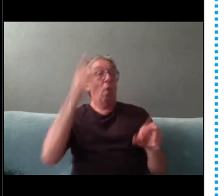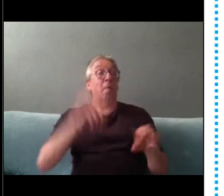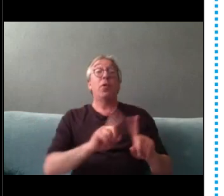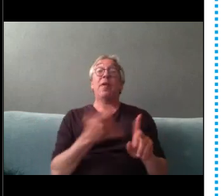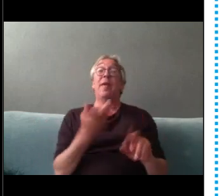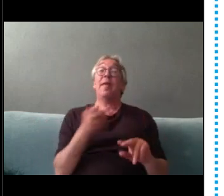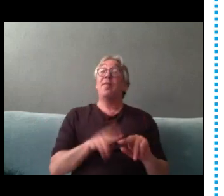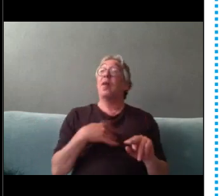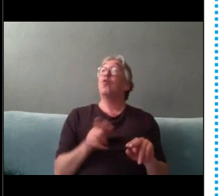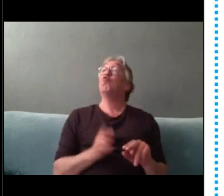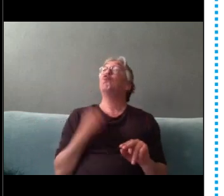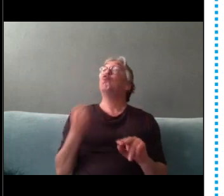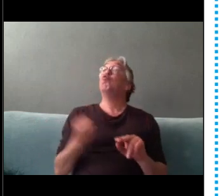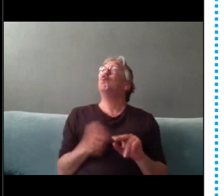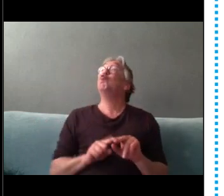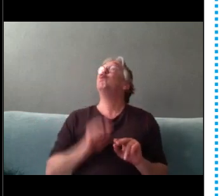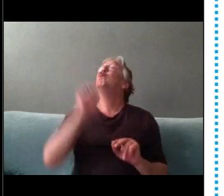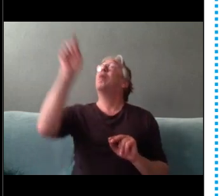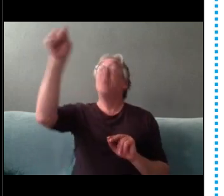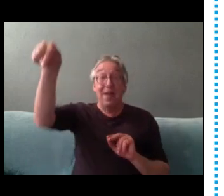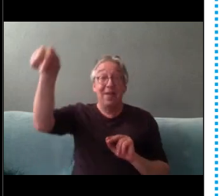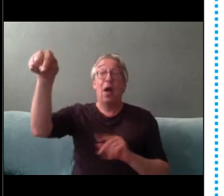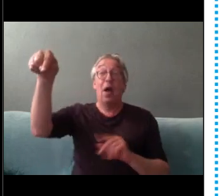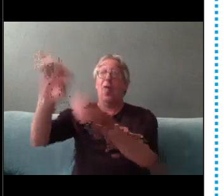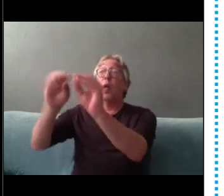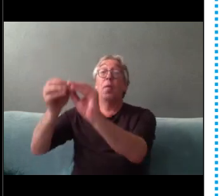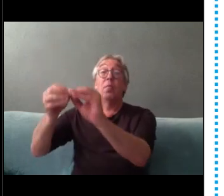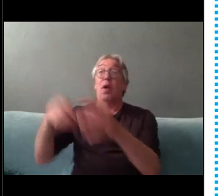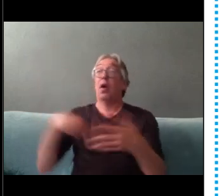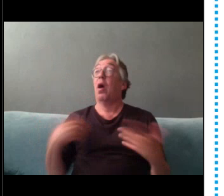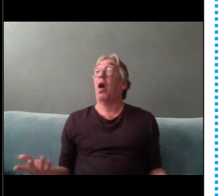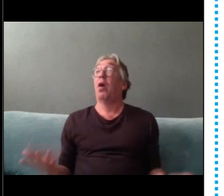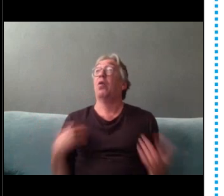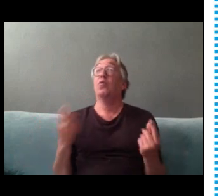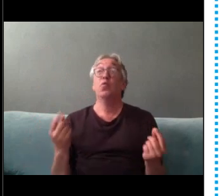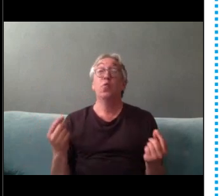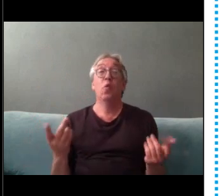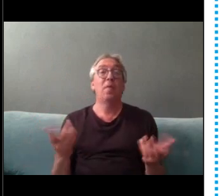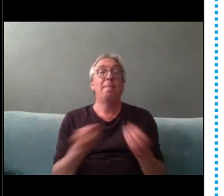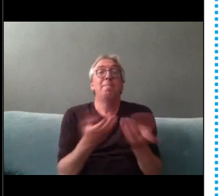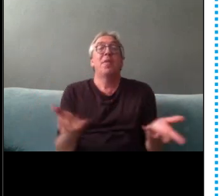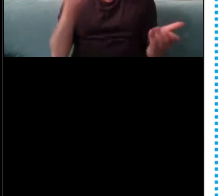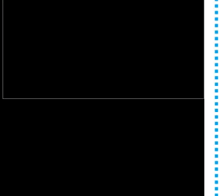ANDRÉ: Thank you. I'll take a couple more questions as we're reaching the end of the webinar.